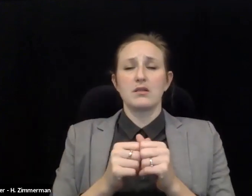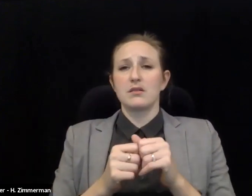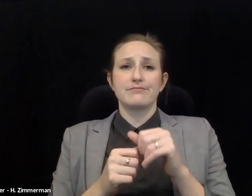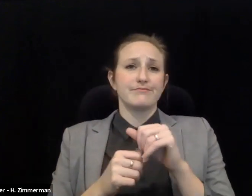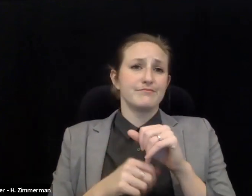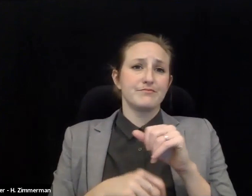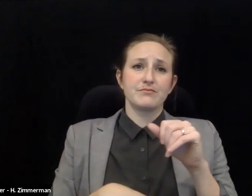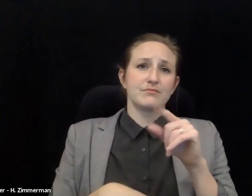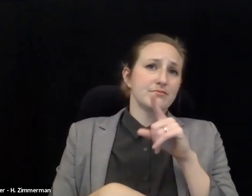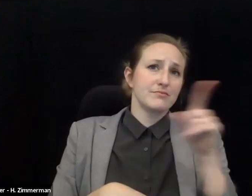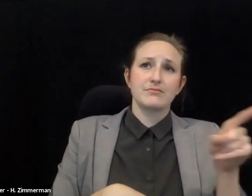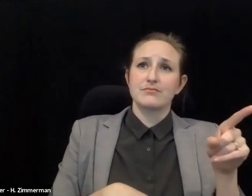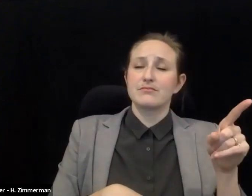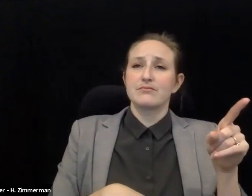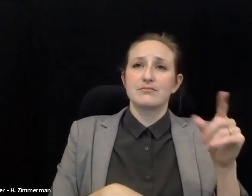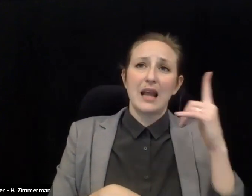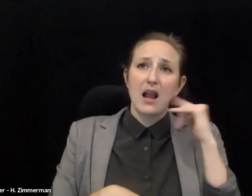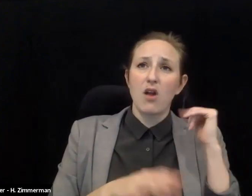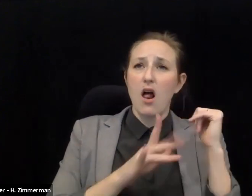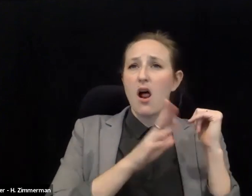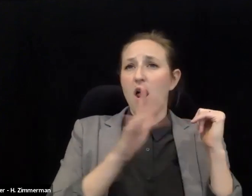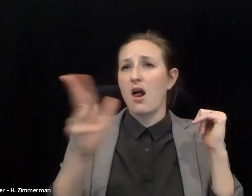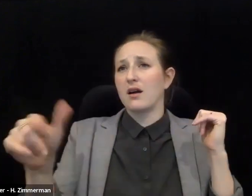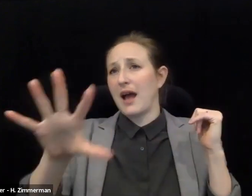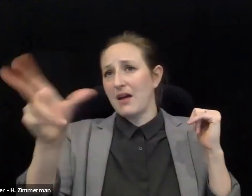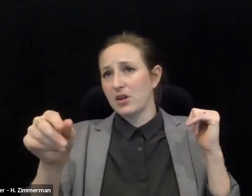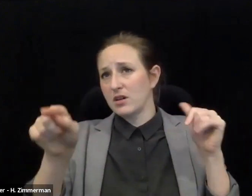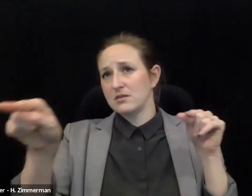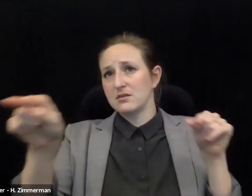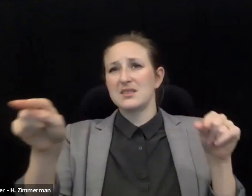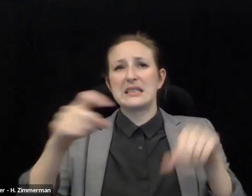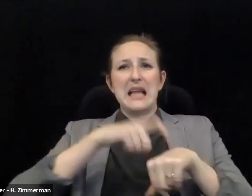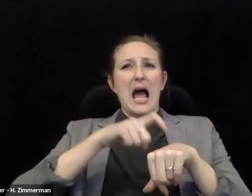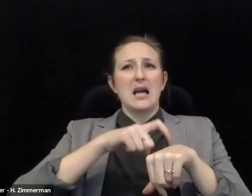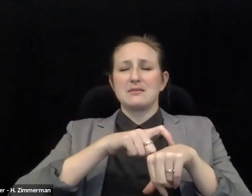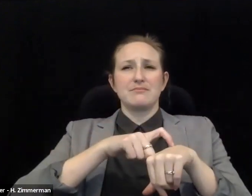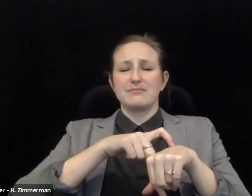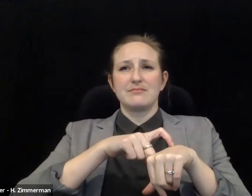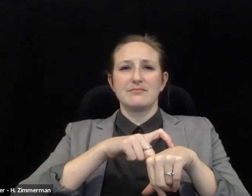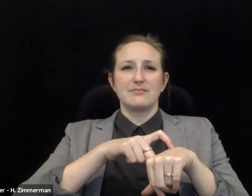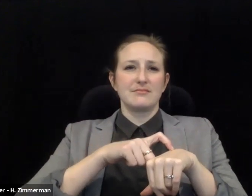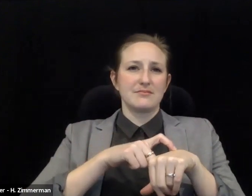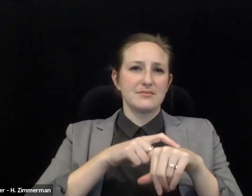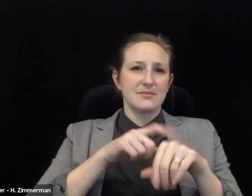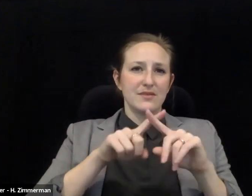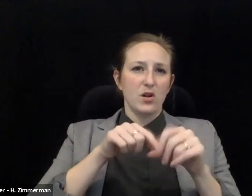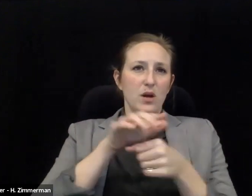And so the time constraints that that that those locations I I bring